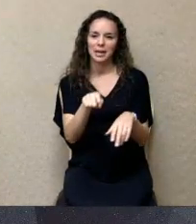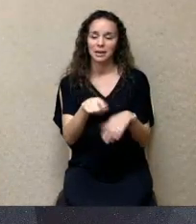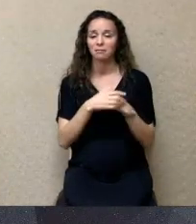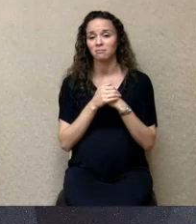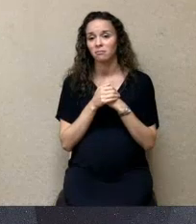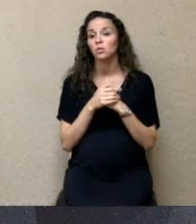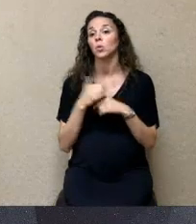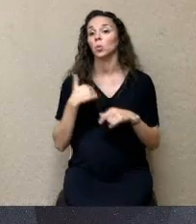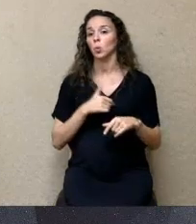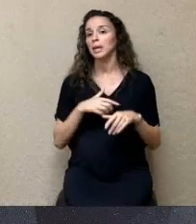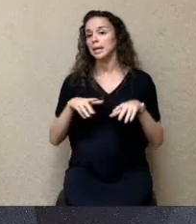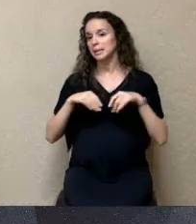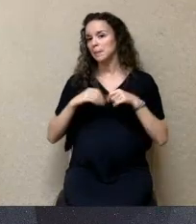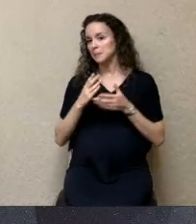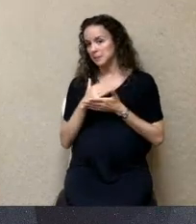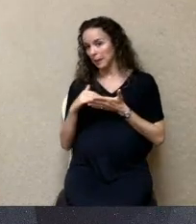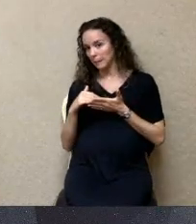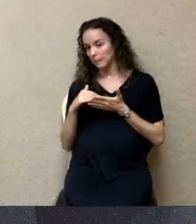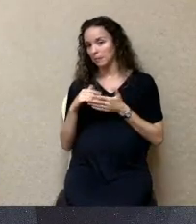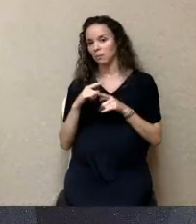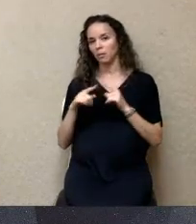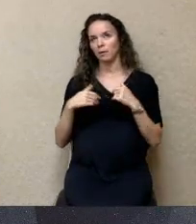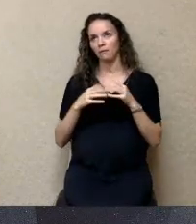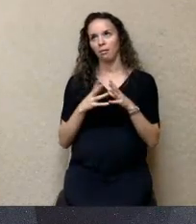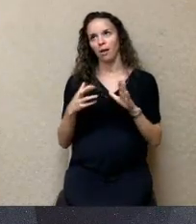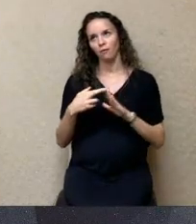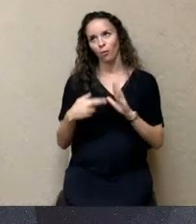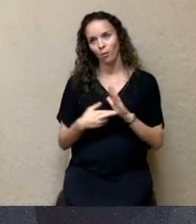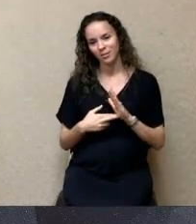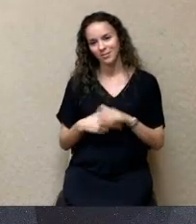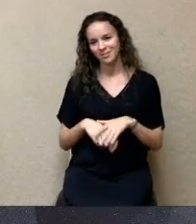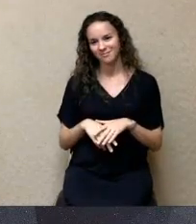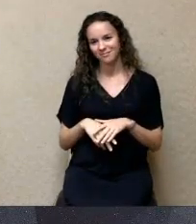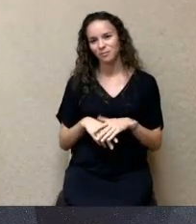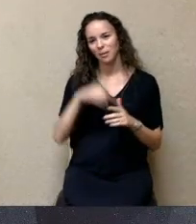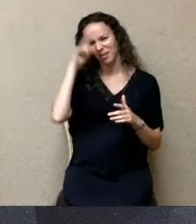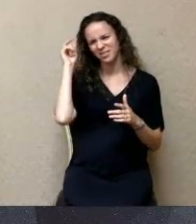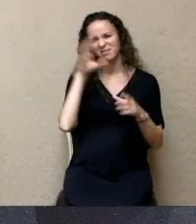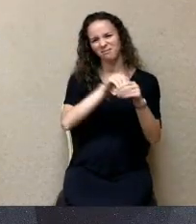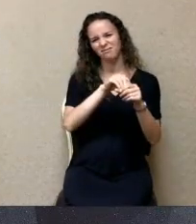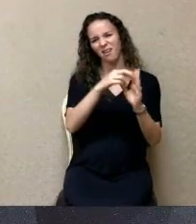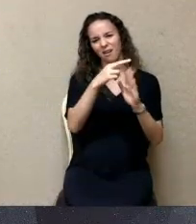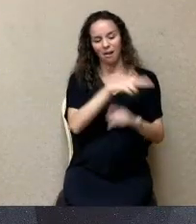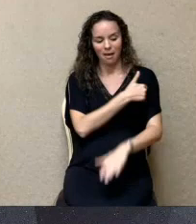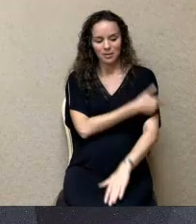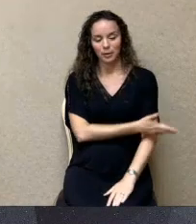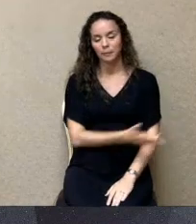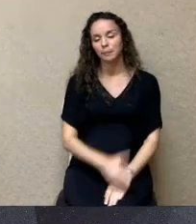So, we do accept some devices, but we have a lot of regulations given the hospital piece of it, so we can't always.